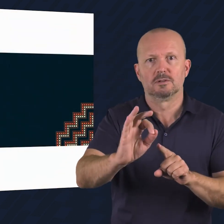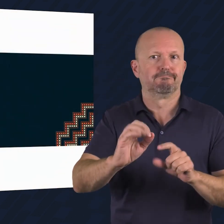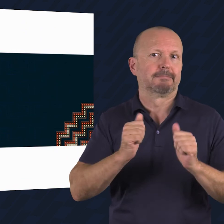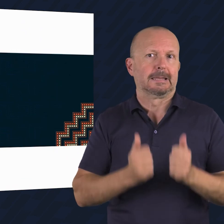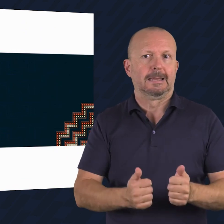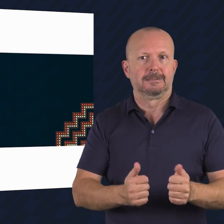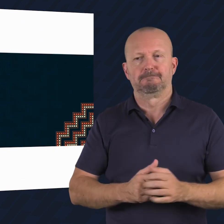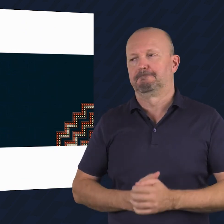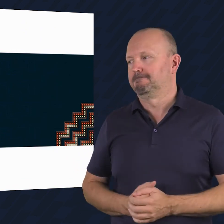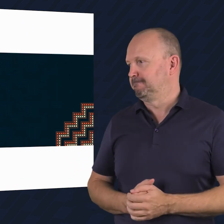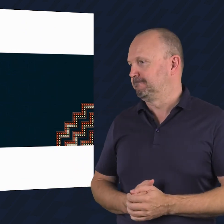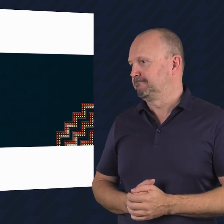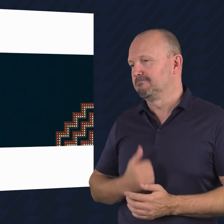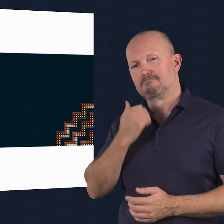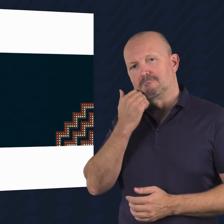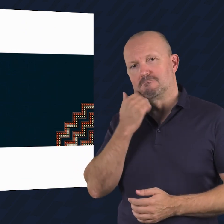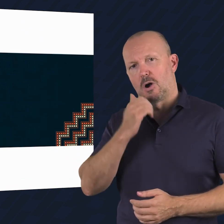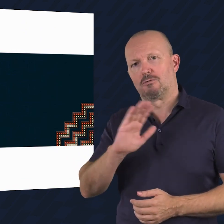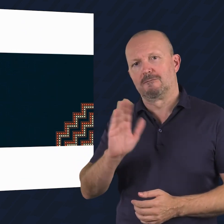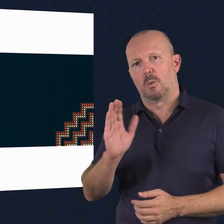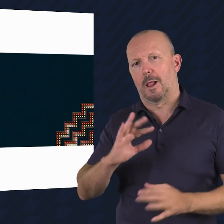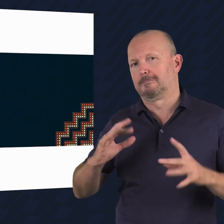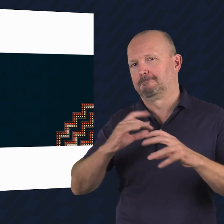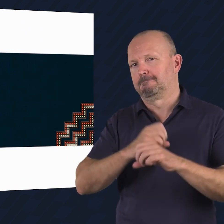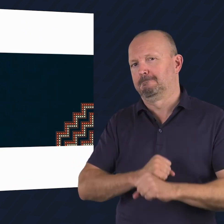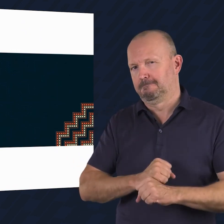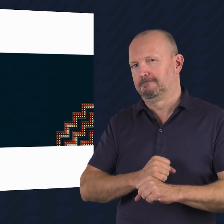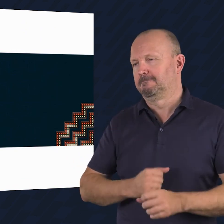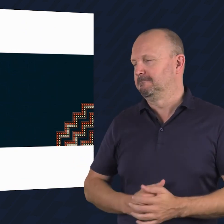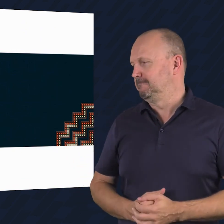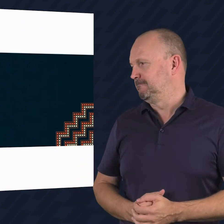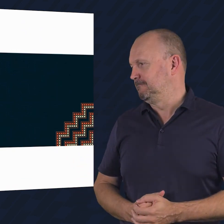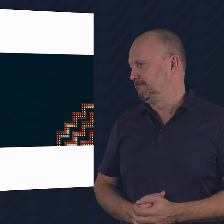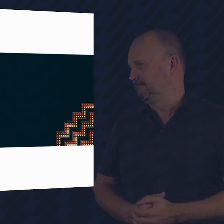No reira, kei aku nui, kei aku rahi, huri noa o te motu, tēna koutou katoa.